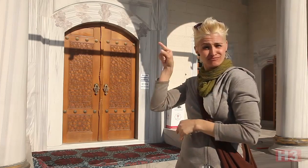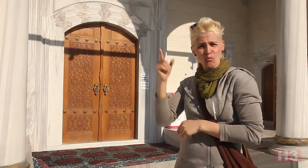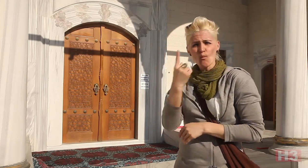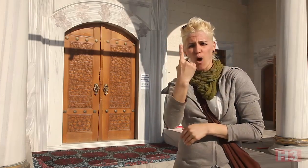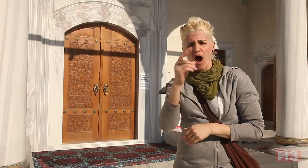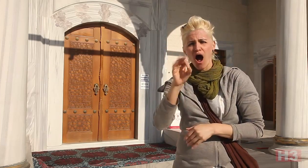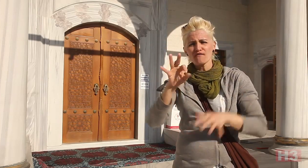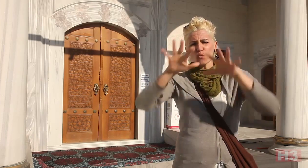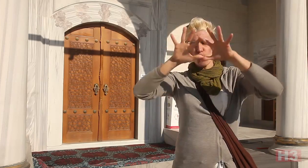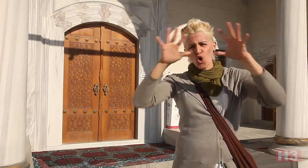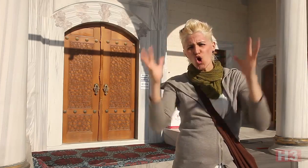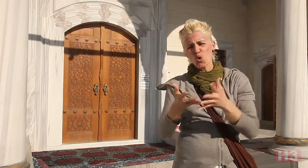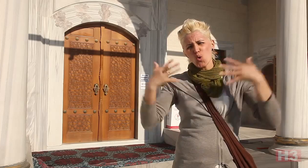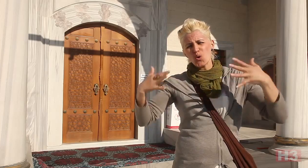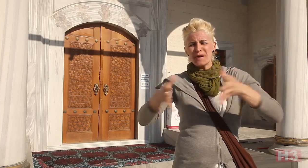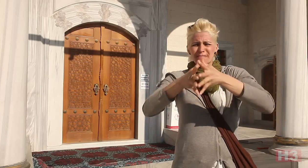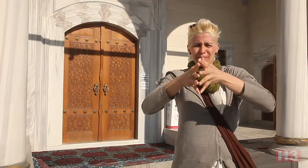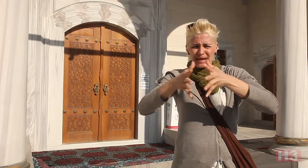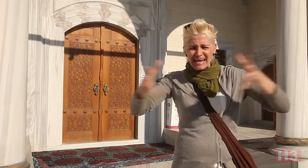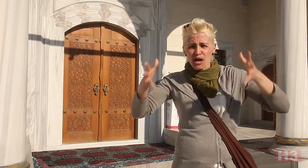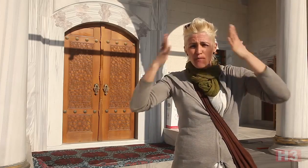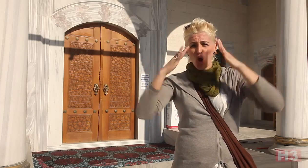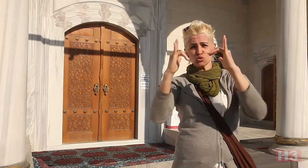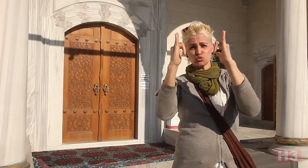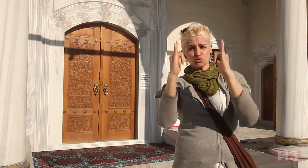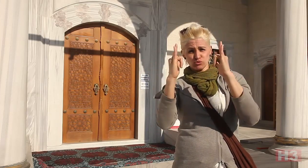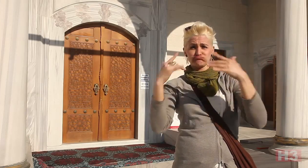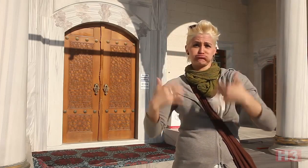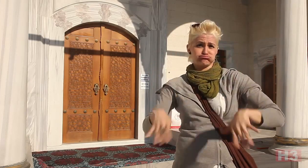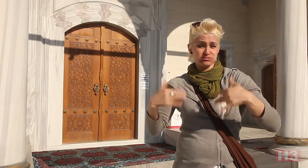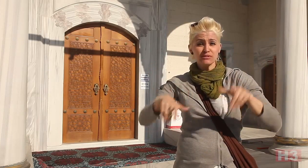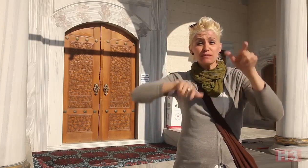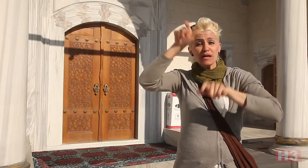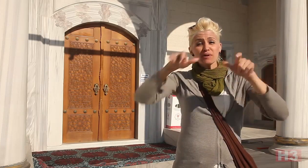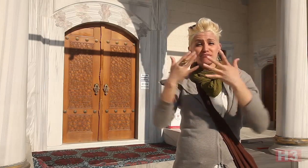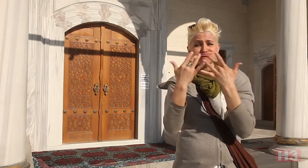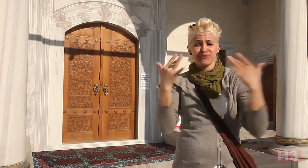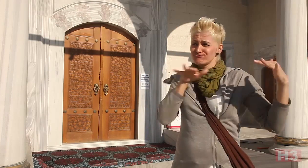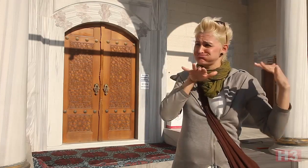The Kocatepe Camii, is one of the world's largest mosque.